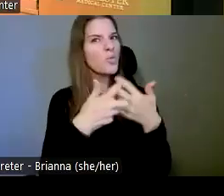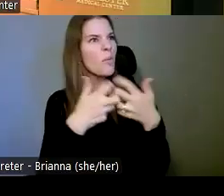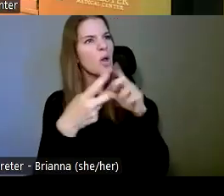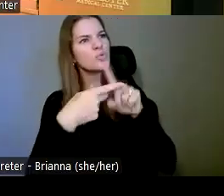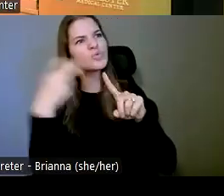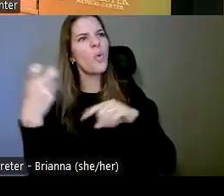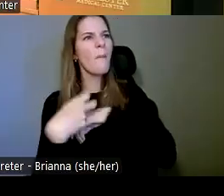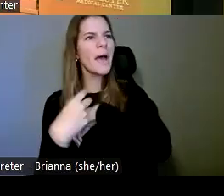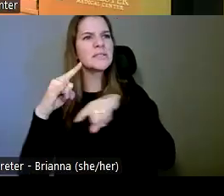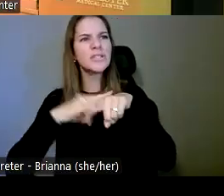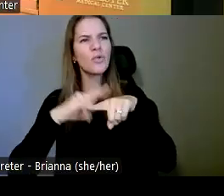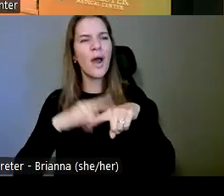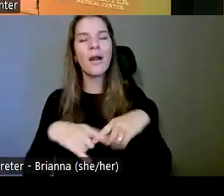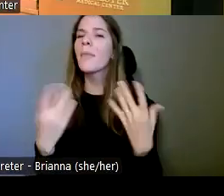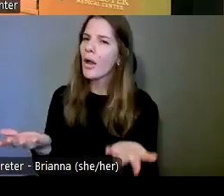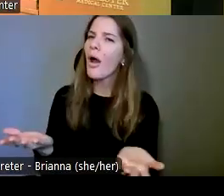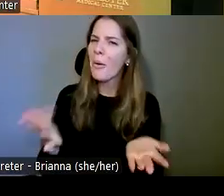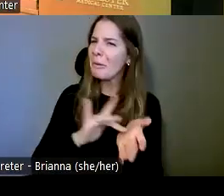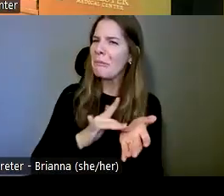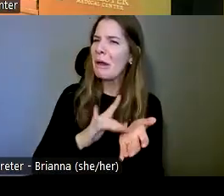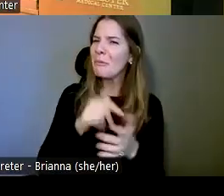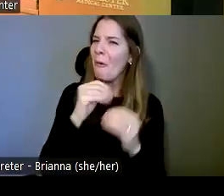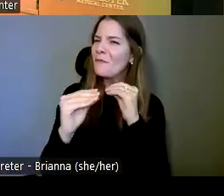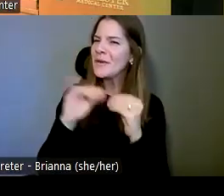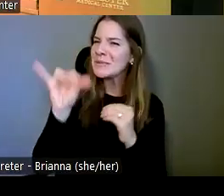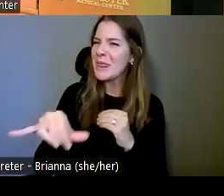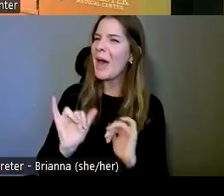"Oh, all right. Well, I don't know that medicines are going to really fix that. And we got to figure